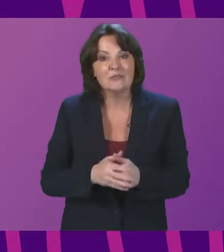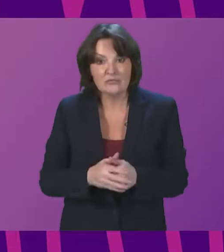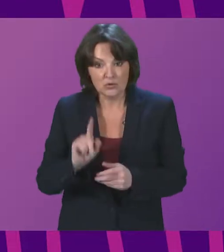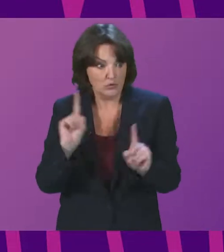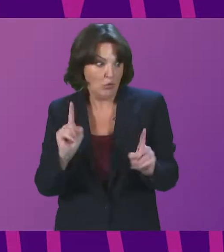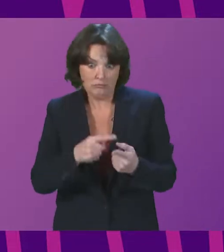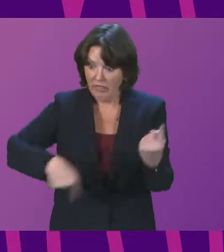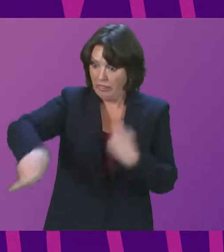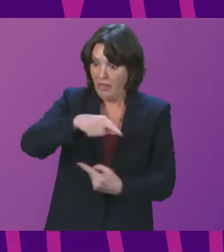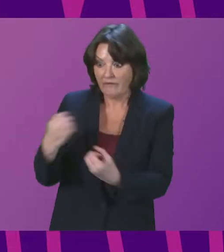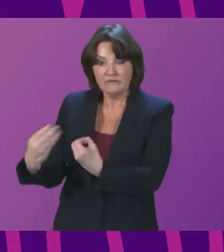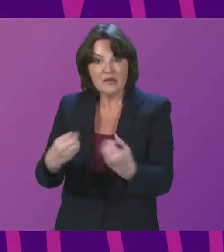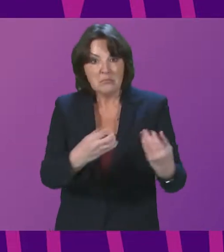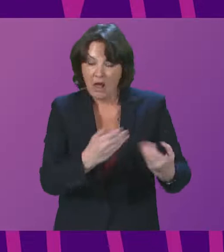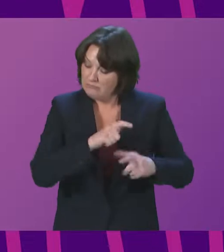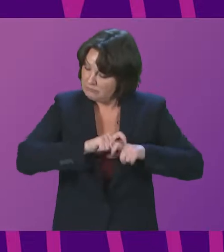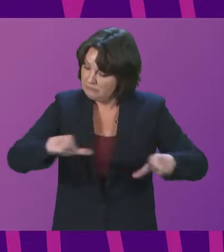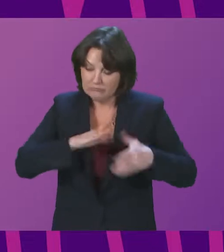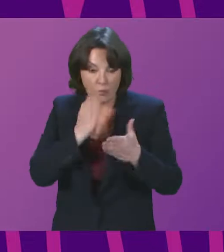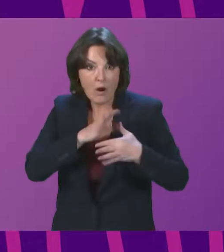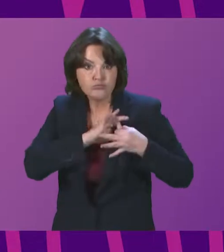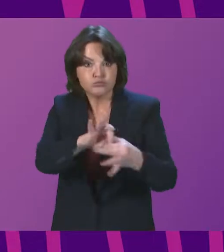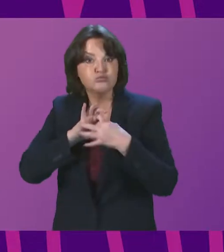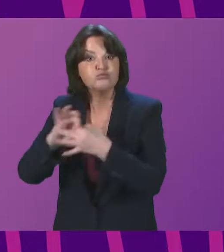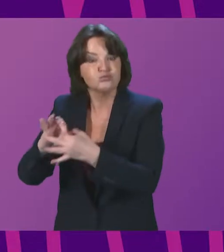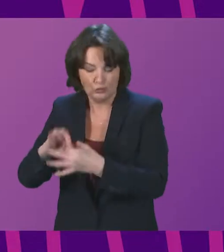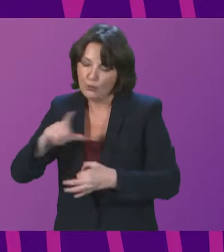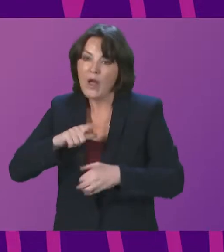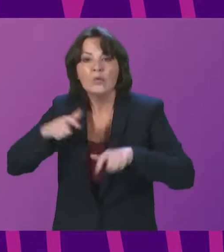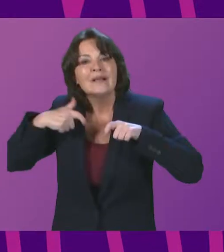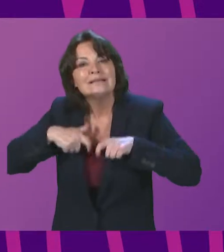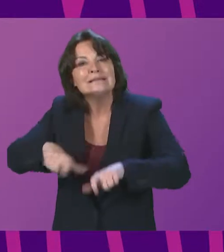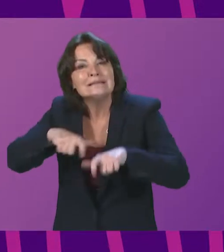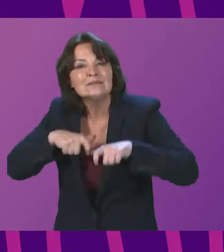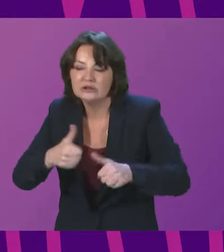We will continue to work with them as we continue to support recovery from Covid, ensuring that